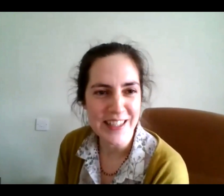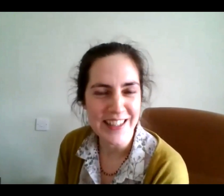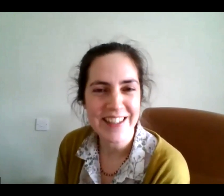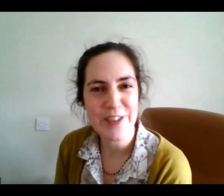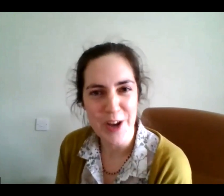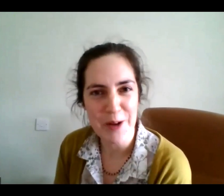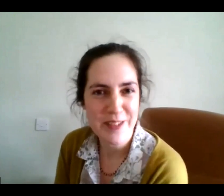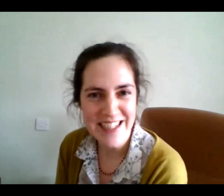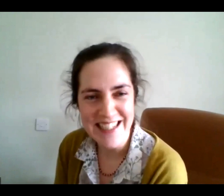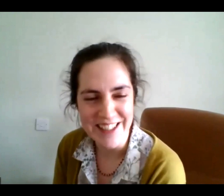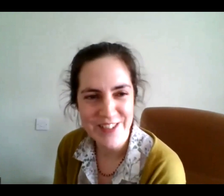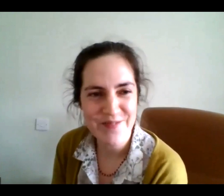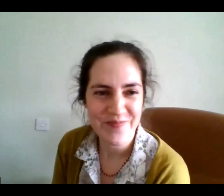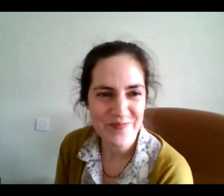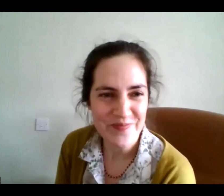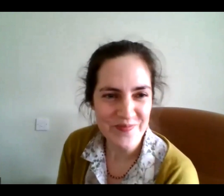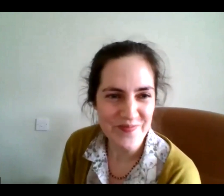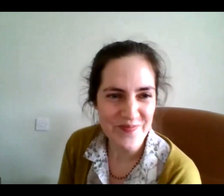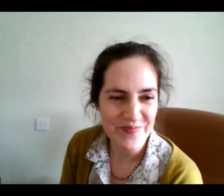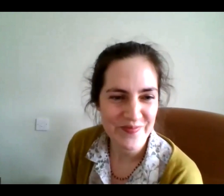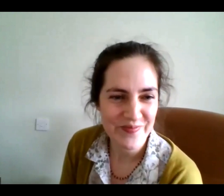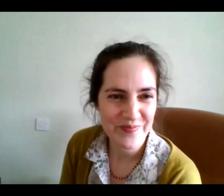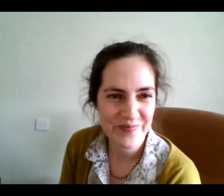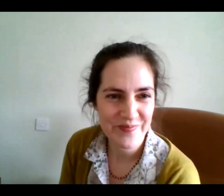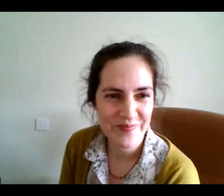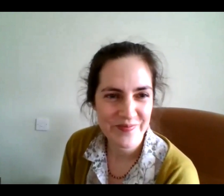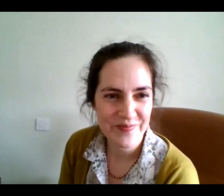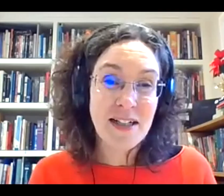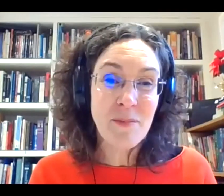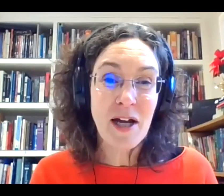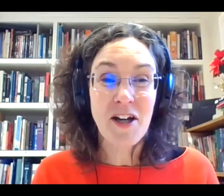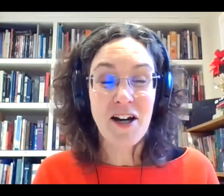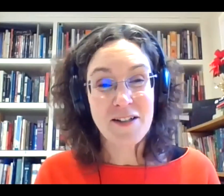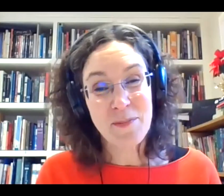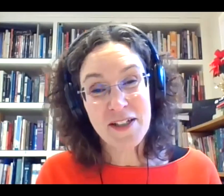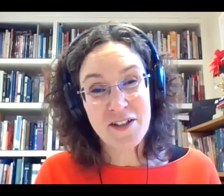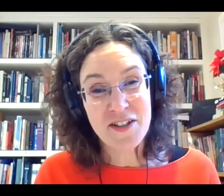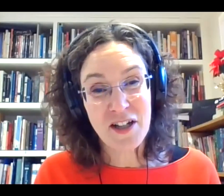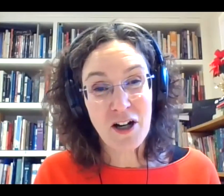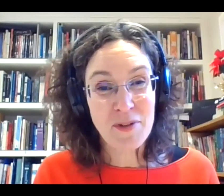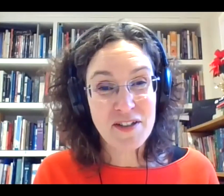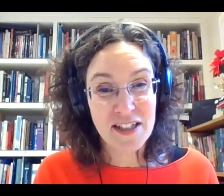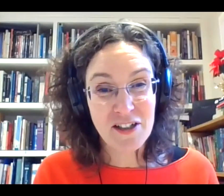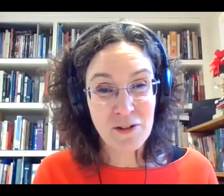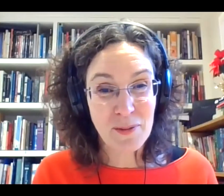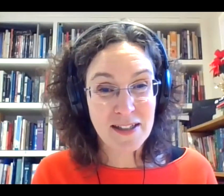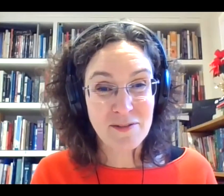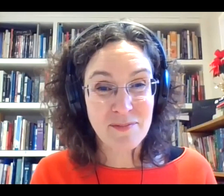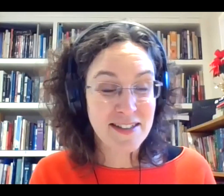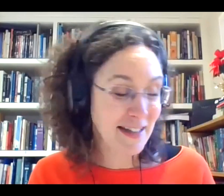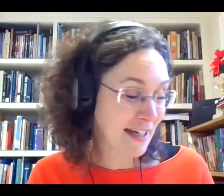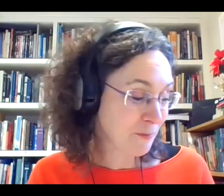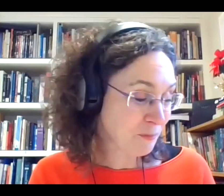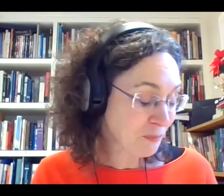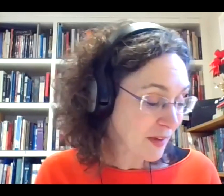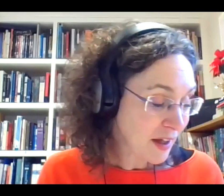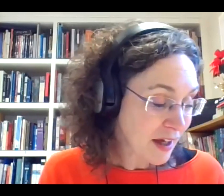will start proceedings. Una: You're very welcome and our speakers are particularly welcome